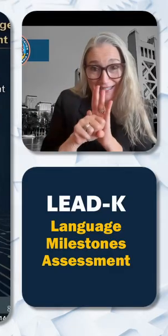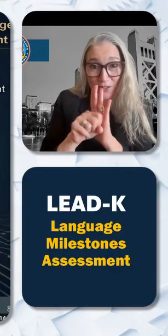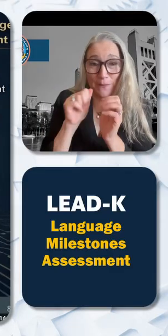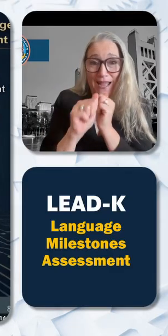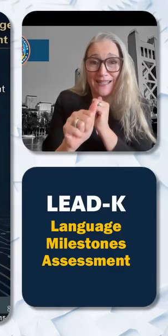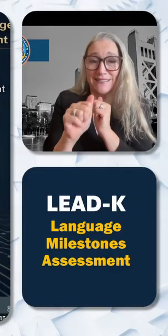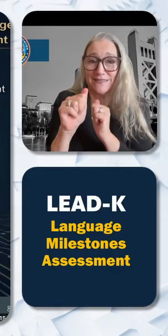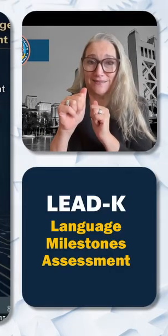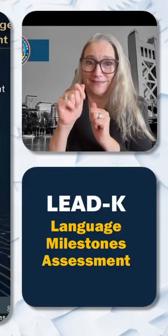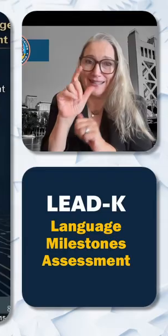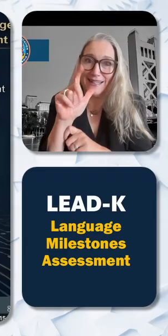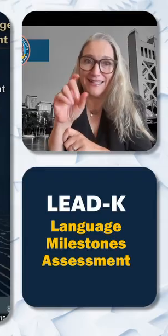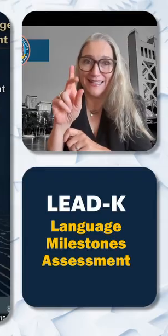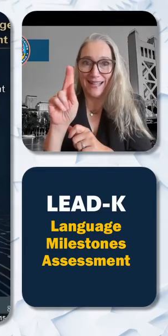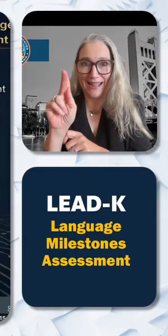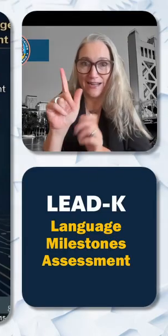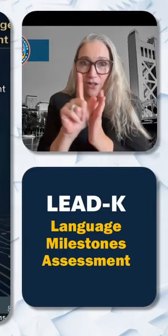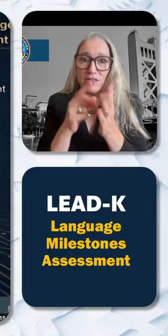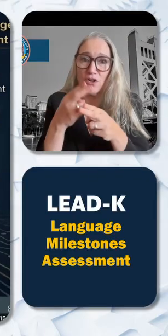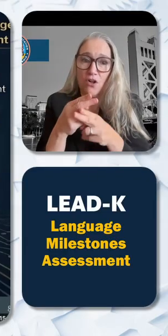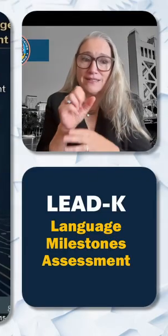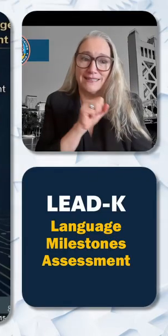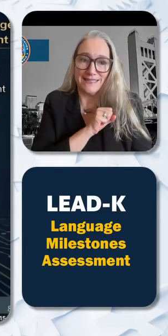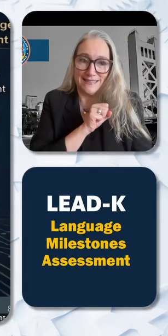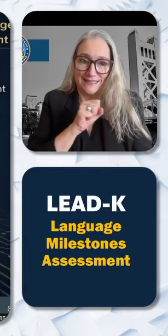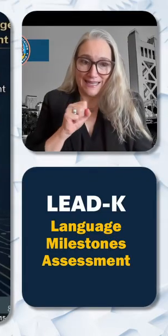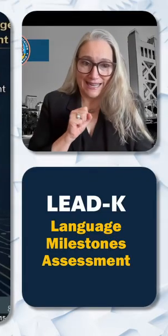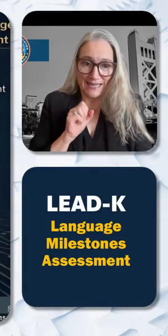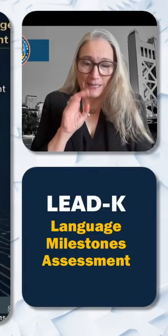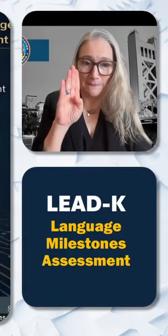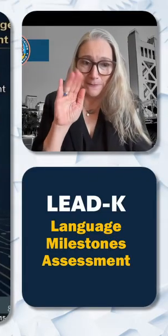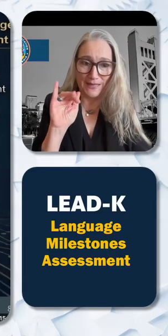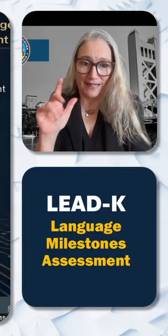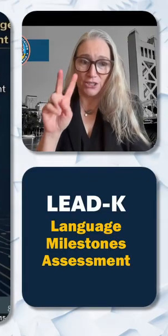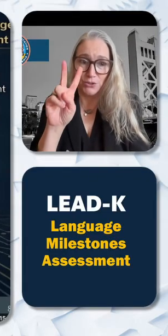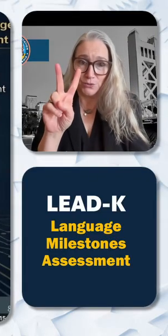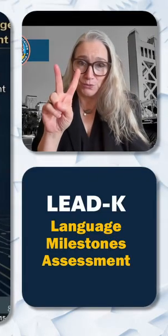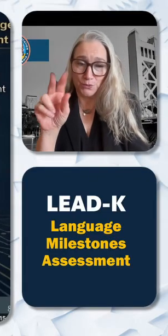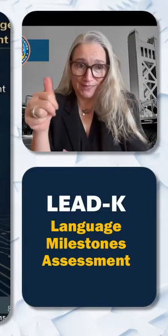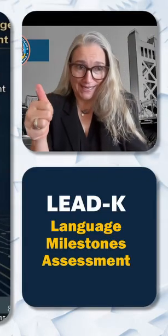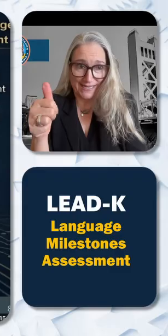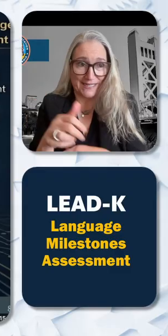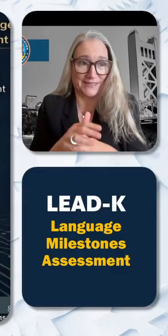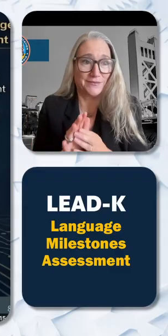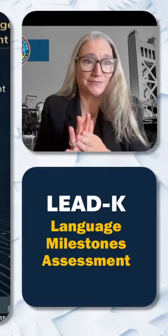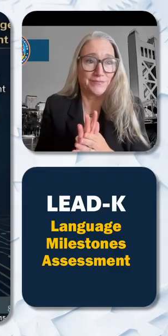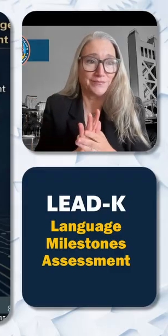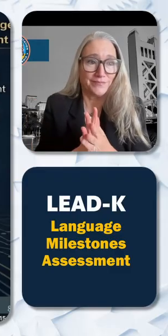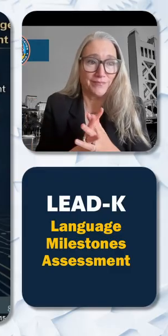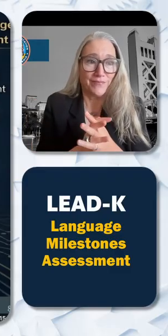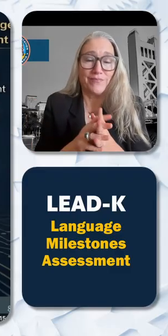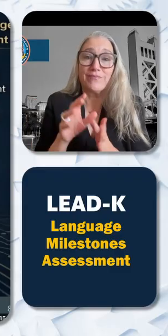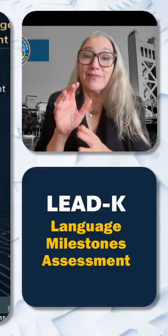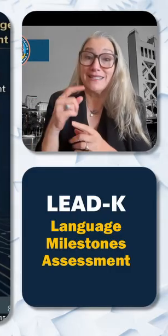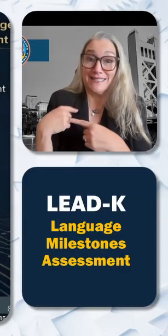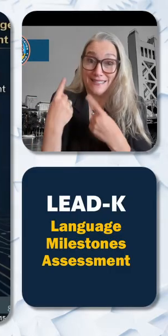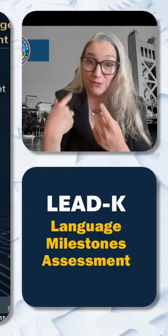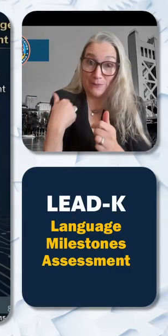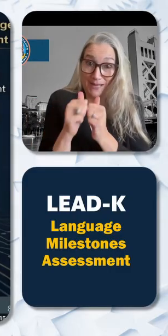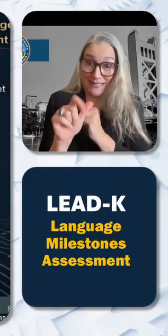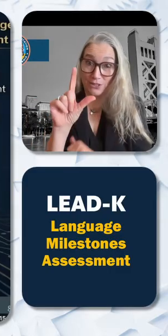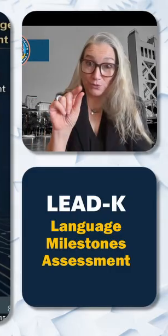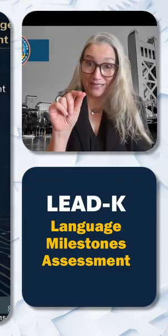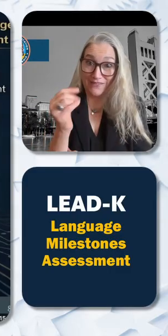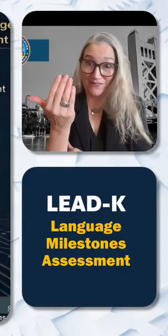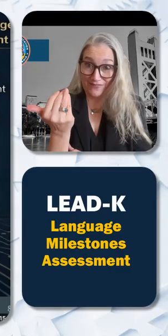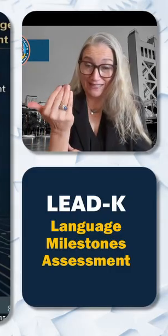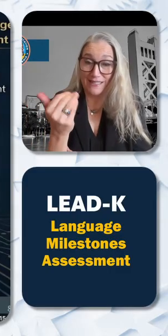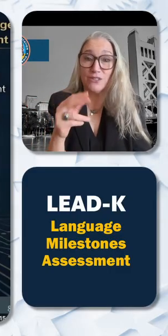California is the first state to pass LEAD-K, and it was known as Senate Bill 210.